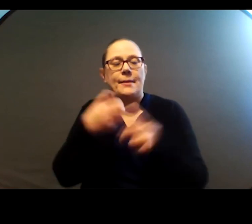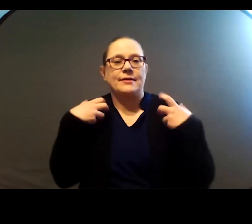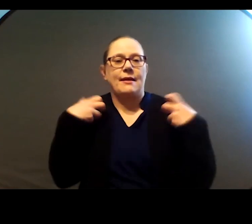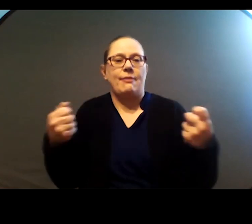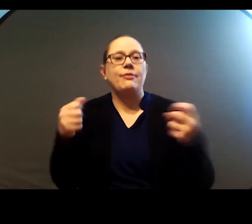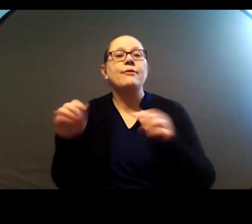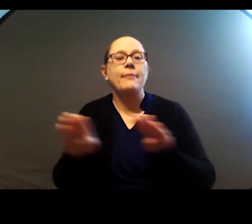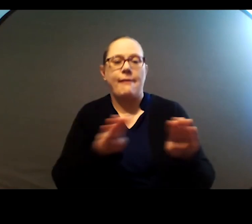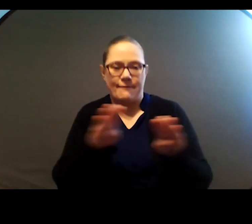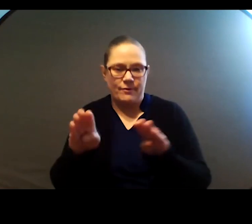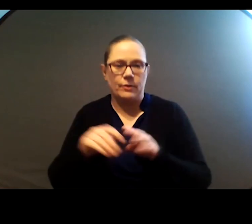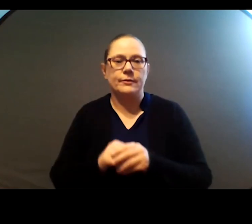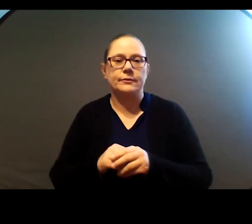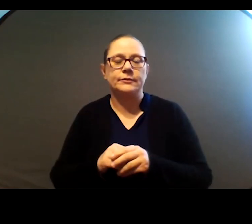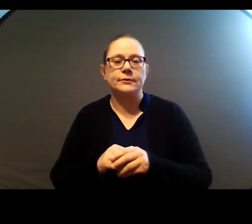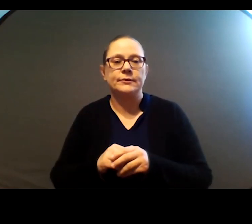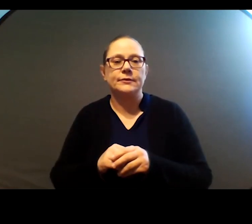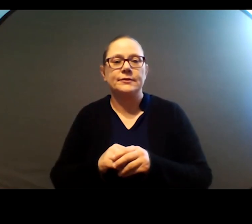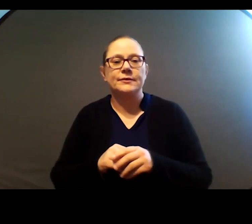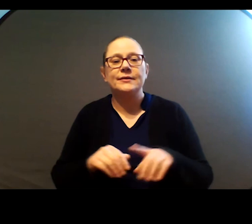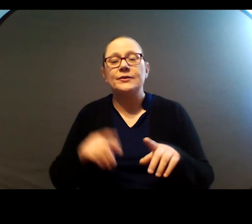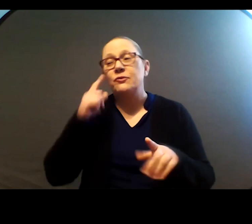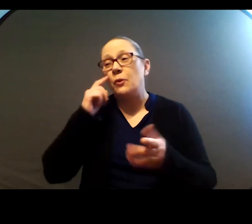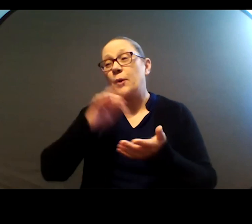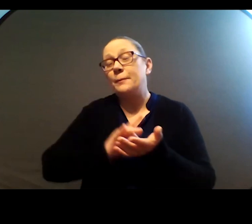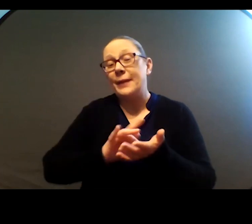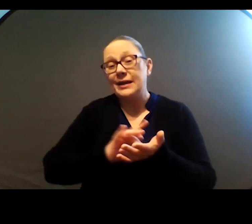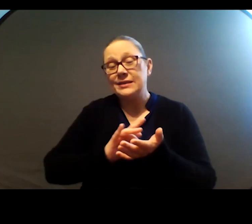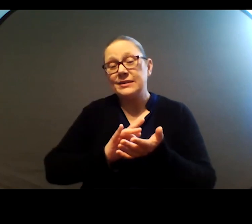and I've seen unfortunately particularly in medicine among my physician colleagues,